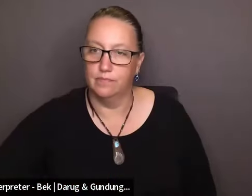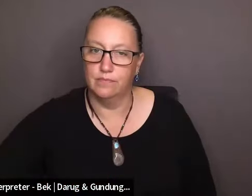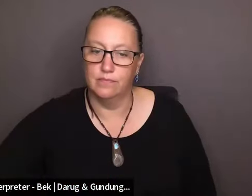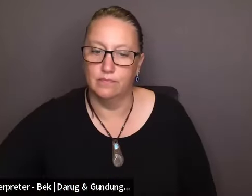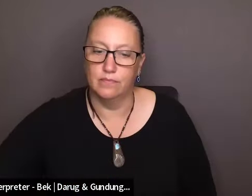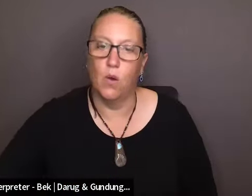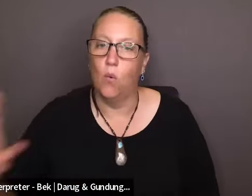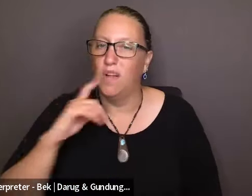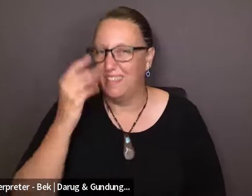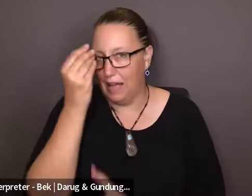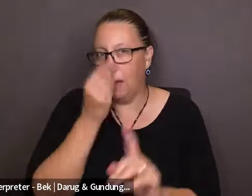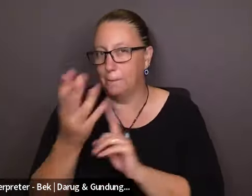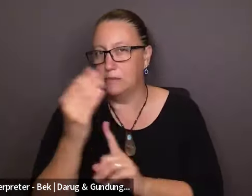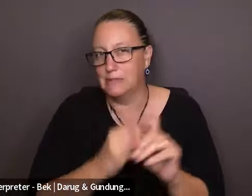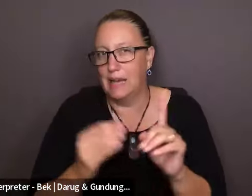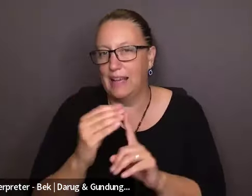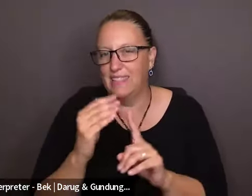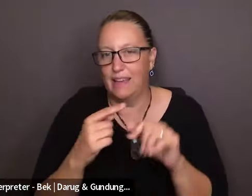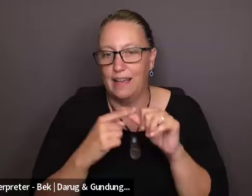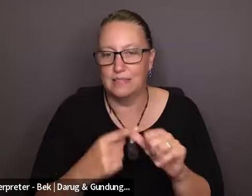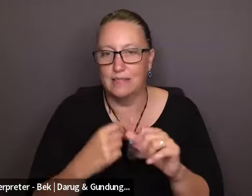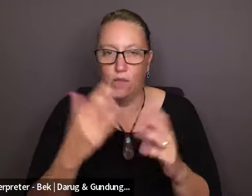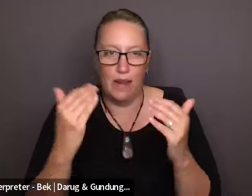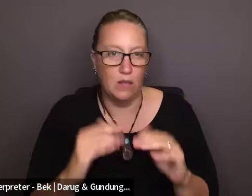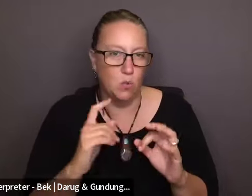organisations who were the organisations and the partner